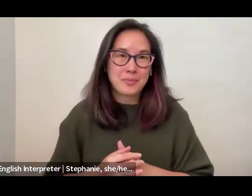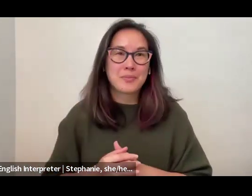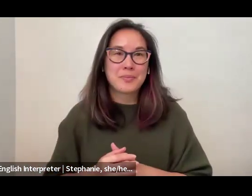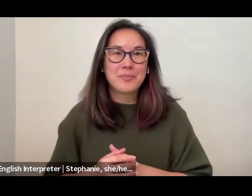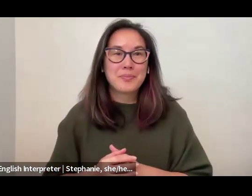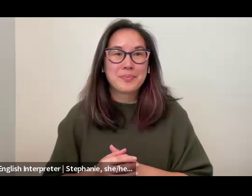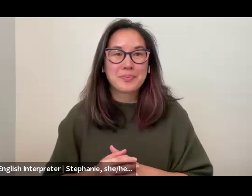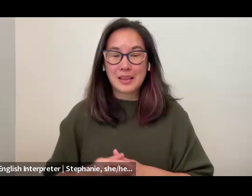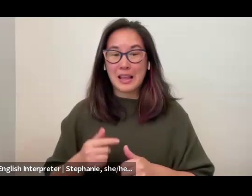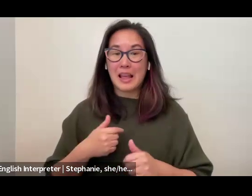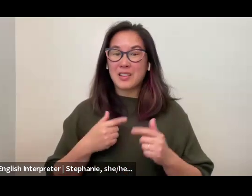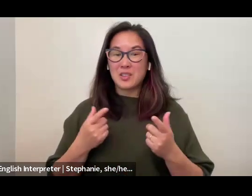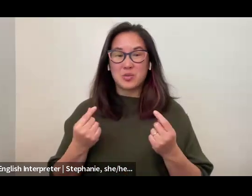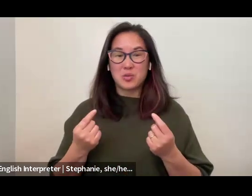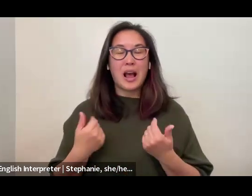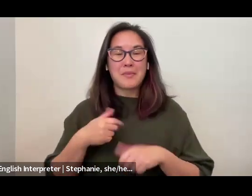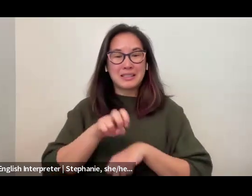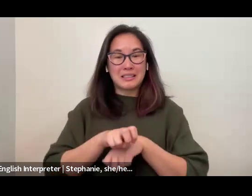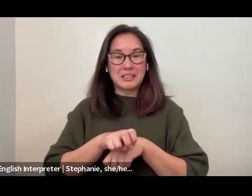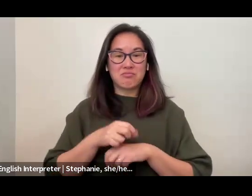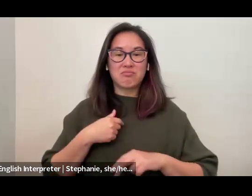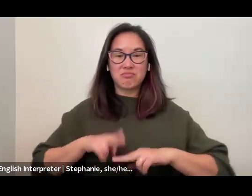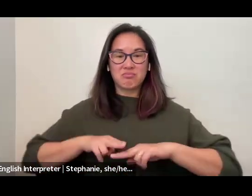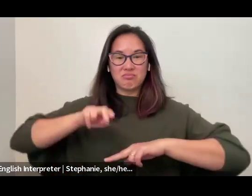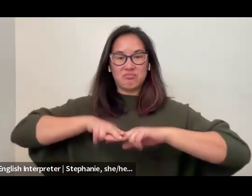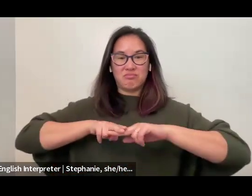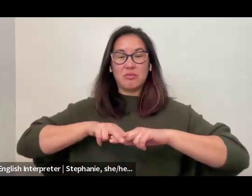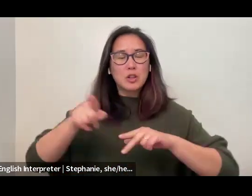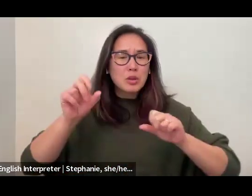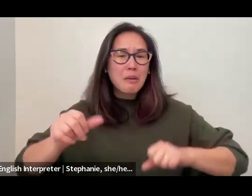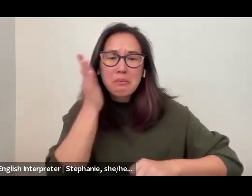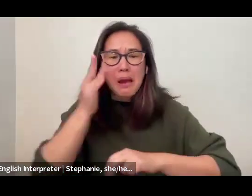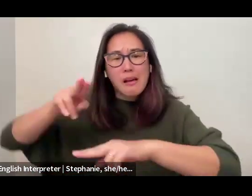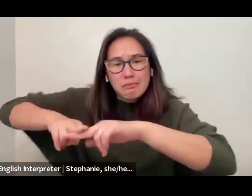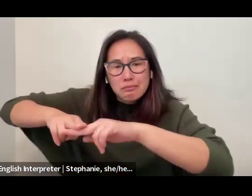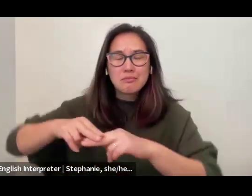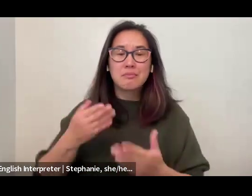I'm sitting in a chair. You could be sitting on a bed, you could be sitting on your couch.